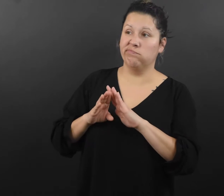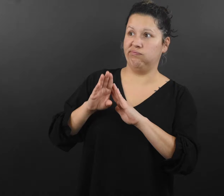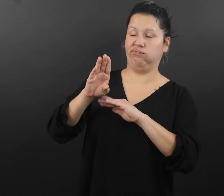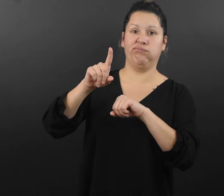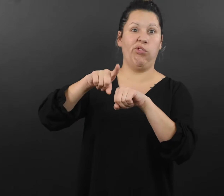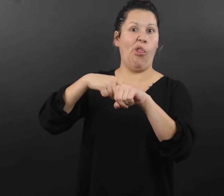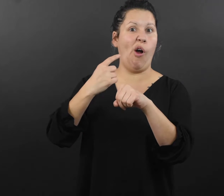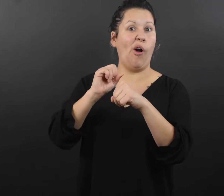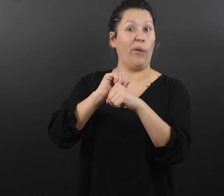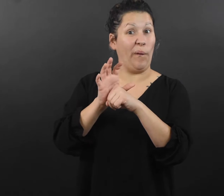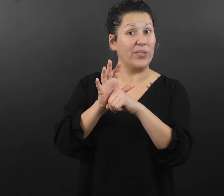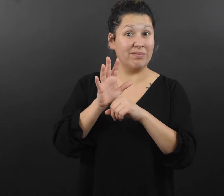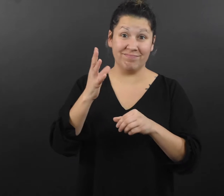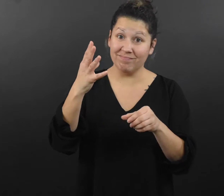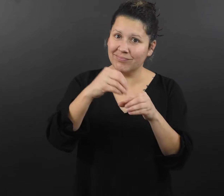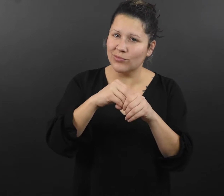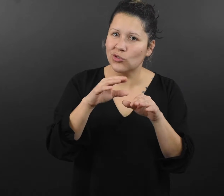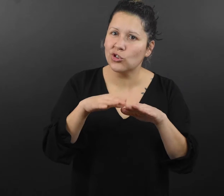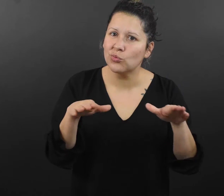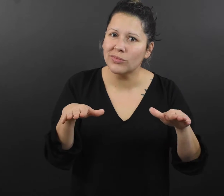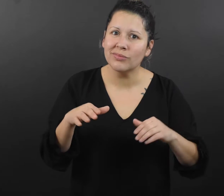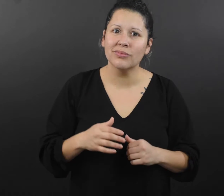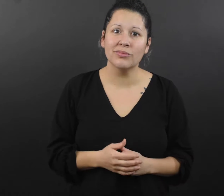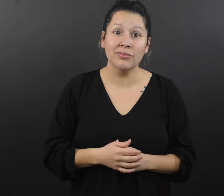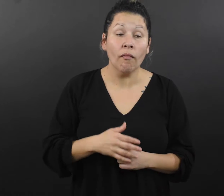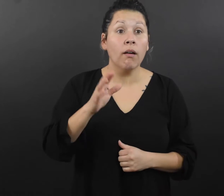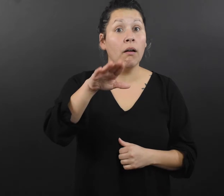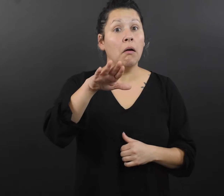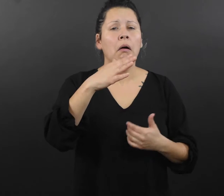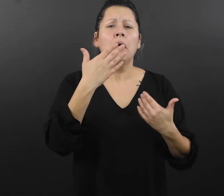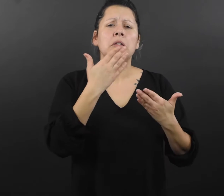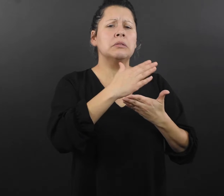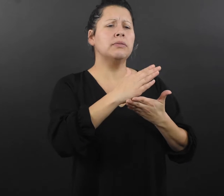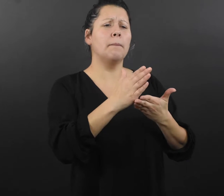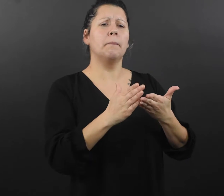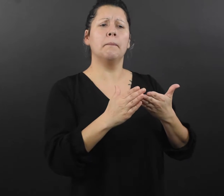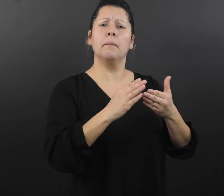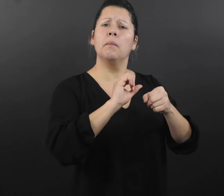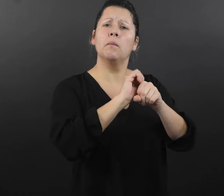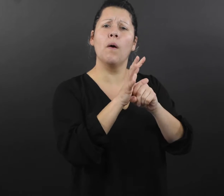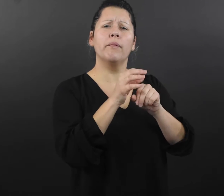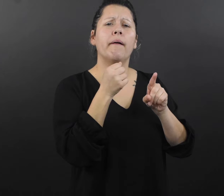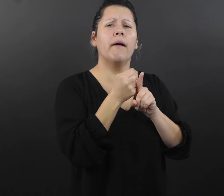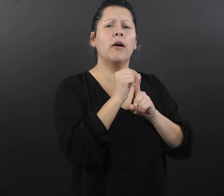including children. While some post-COVID conditions are more common in people who